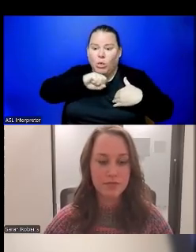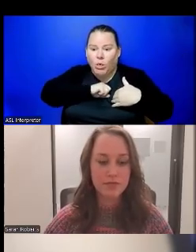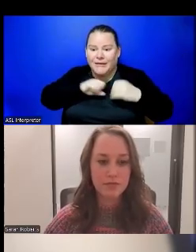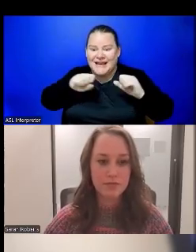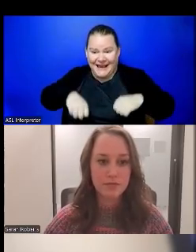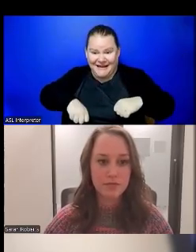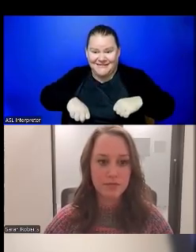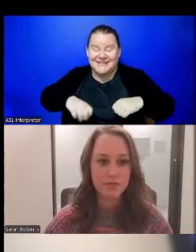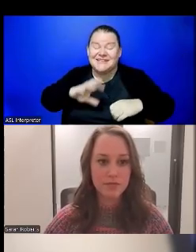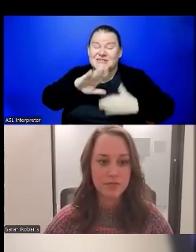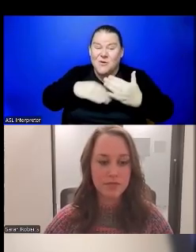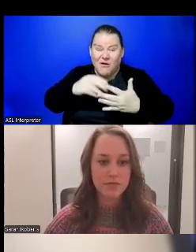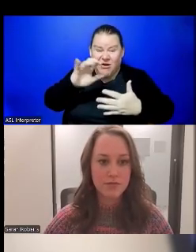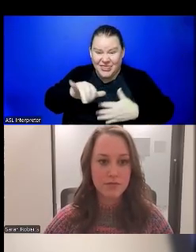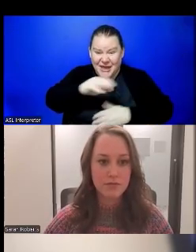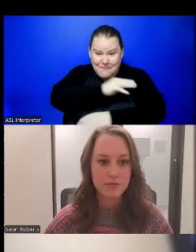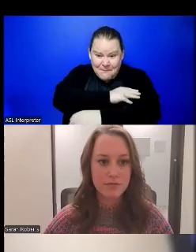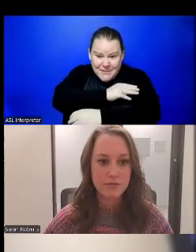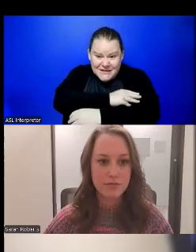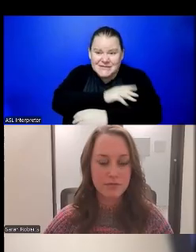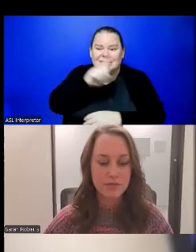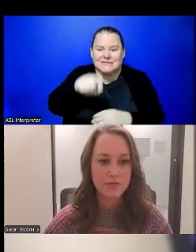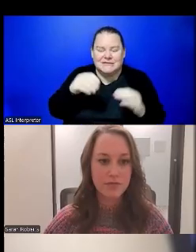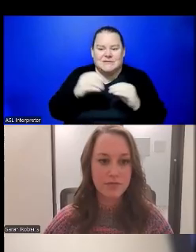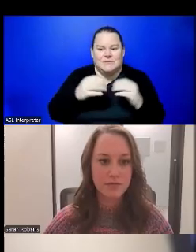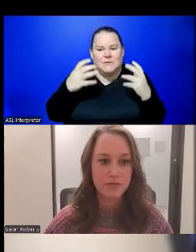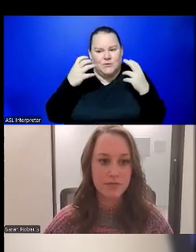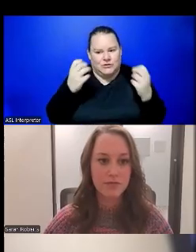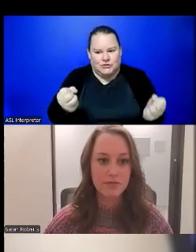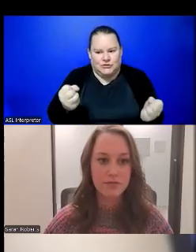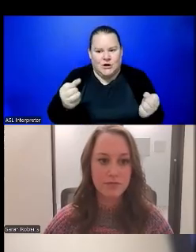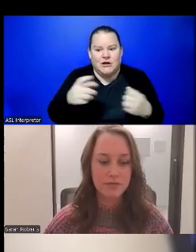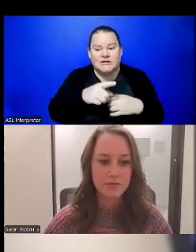needs to be stronger so that these kids can develop better.